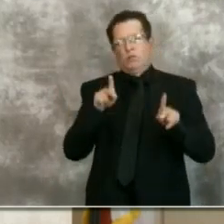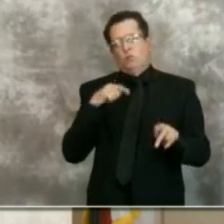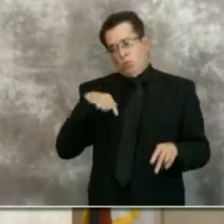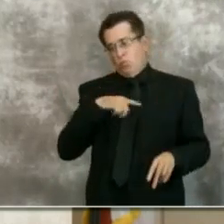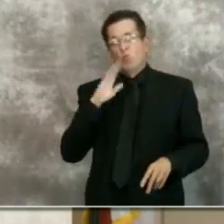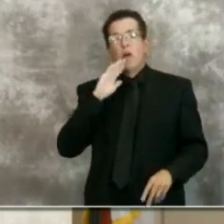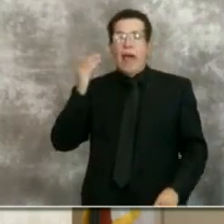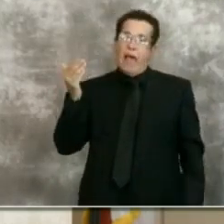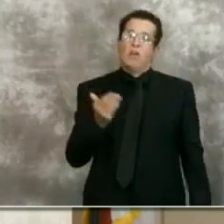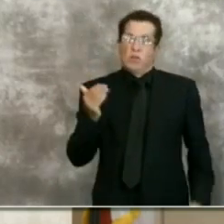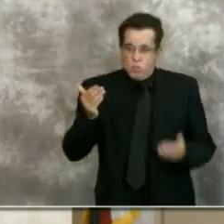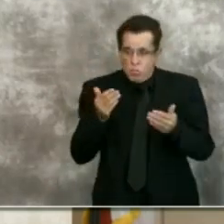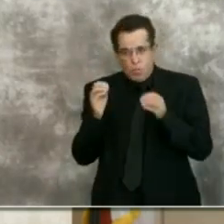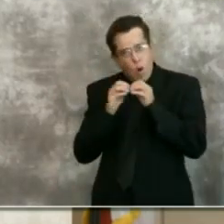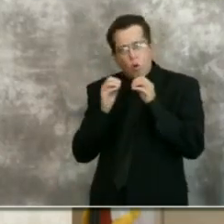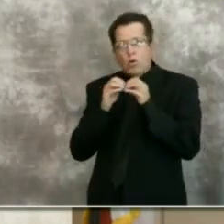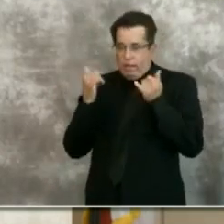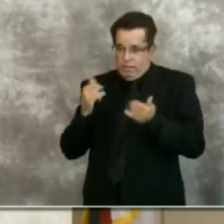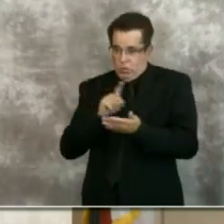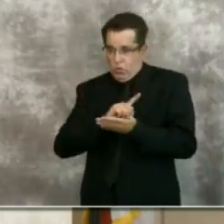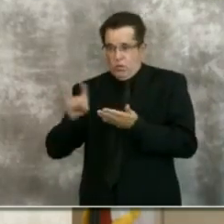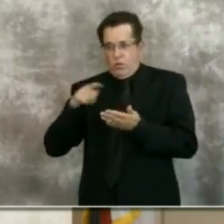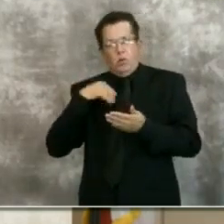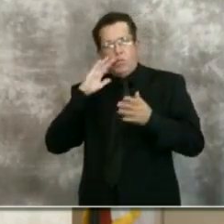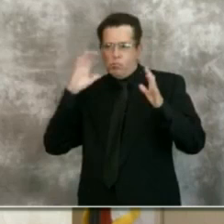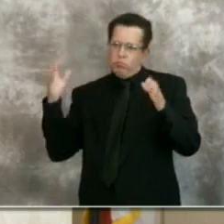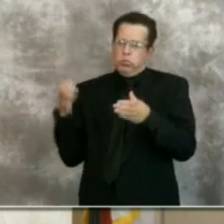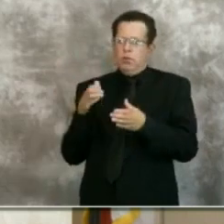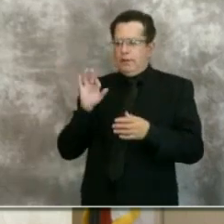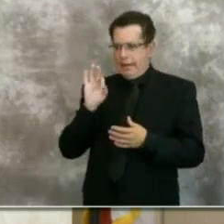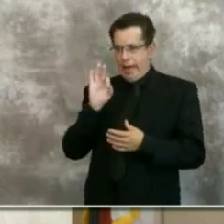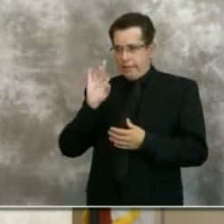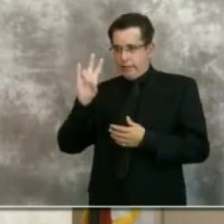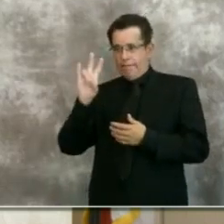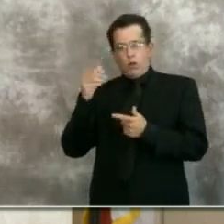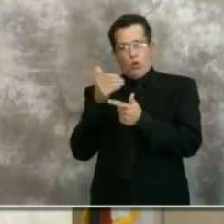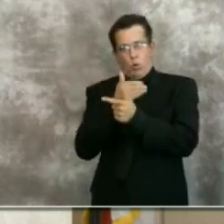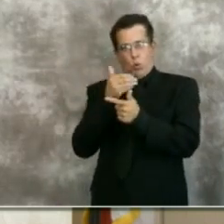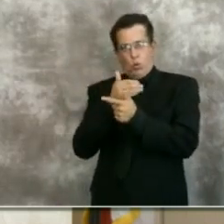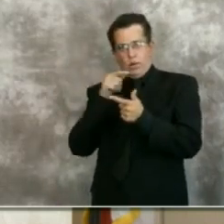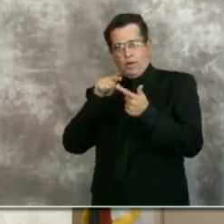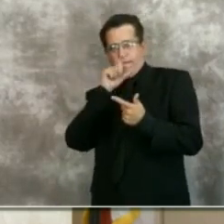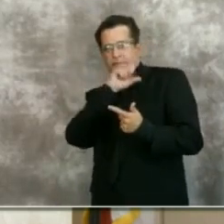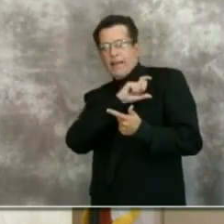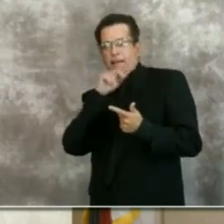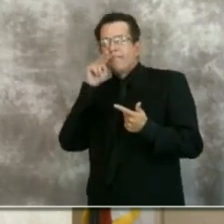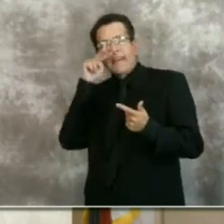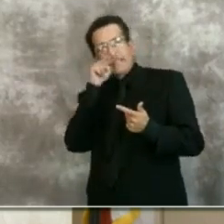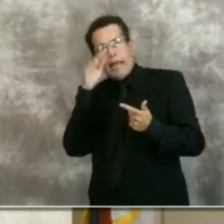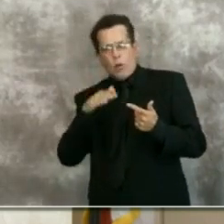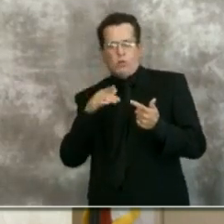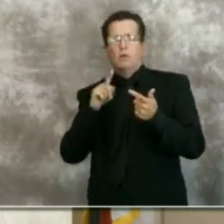PERIOD CLOSES TODAY. AND WE WILL BE GOING THROUGH THAT AND HIRING AGAIN 212 MORE. SO IN